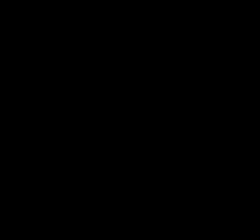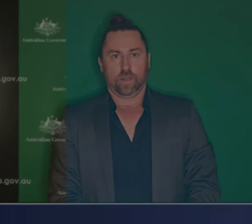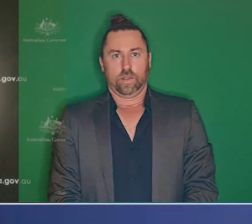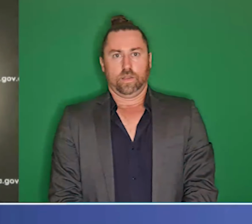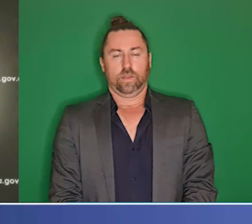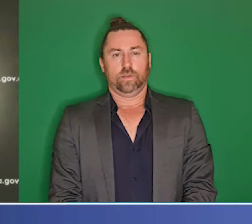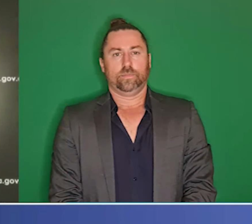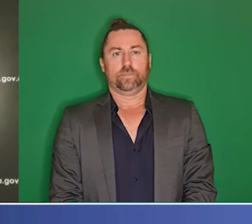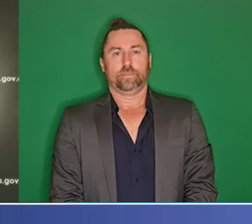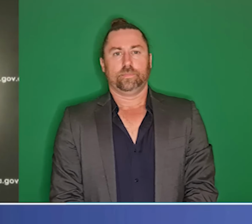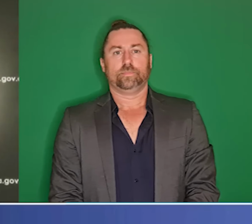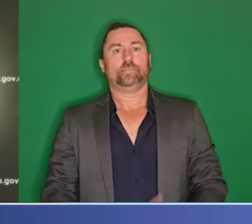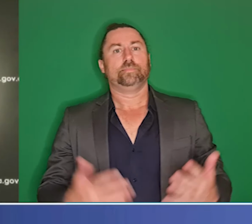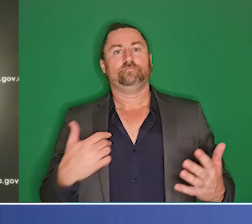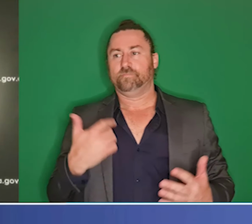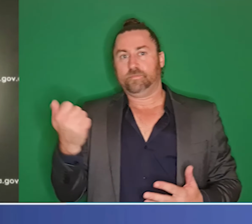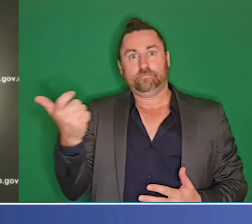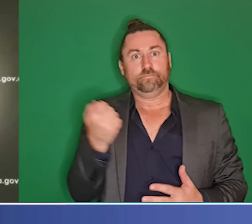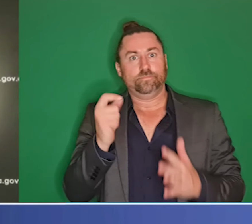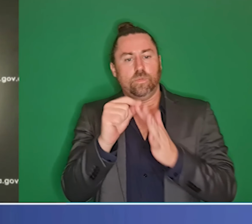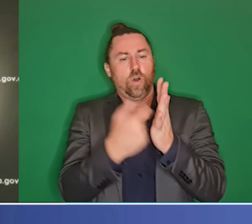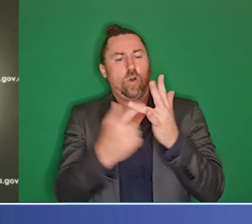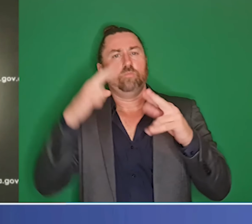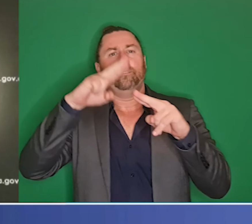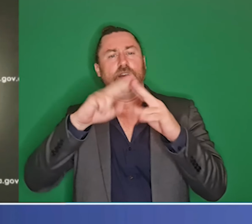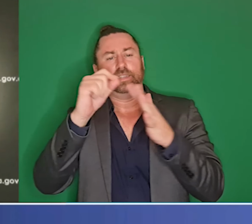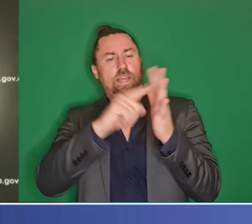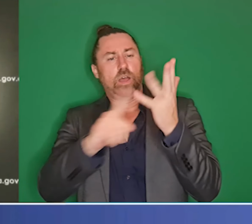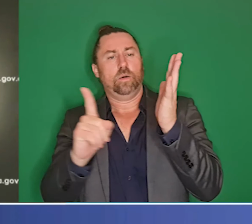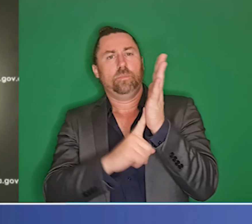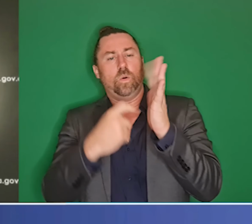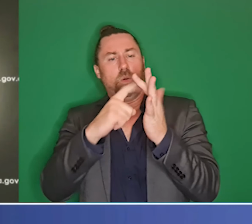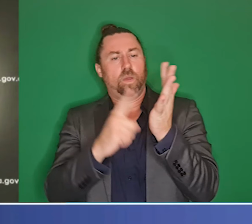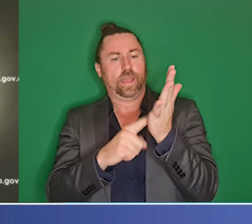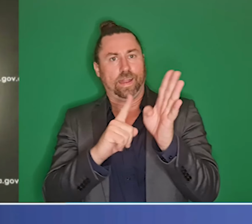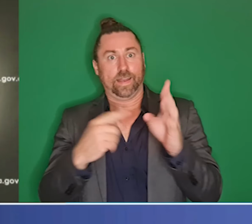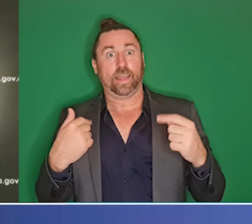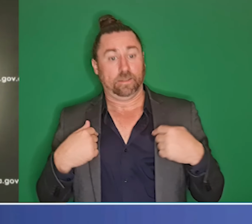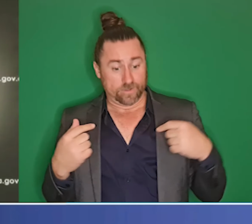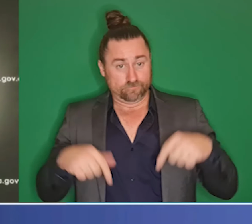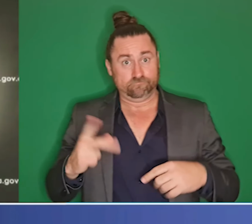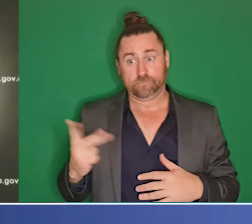...Officer of Australia, Professor Paul Kelly. We're here to indicate that the Australian vaccination program